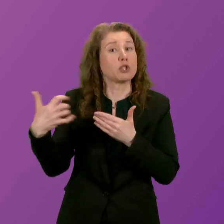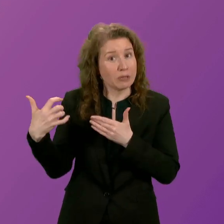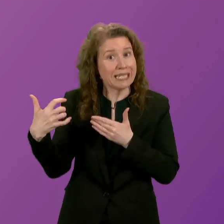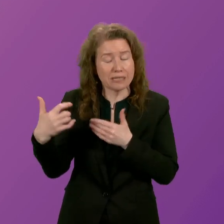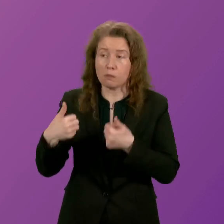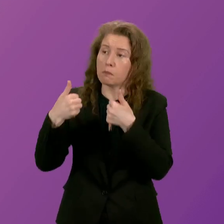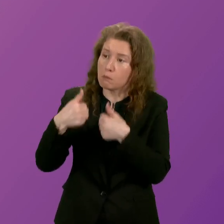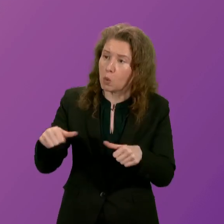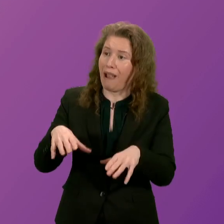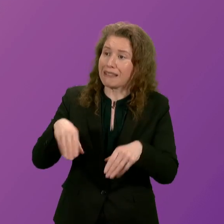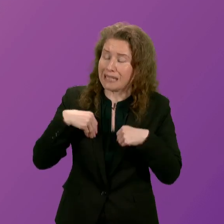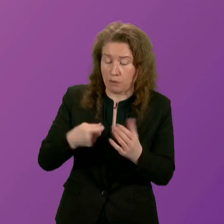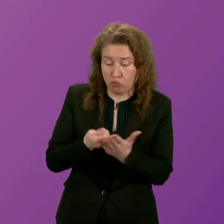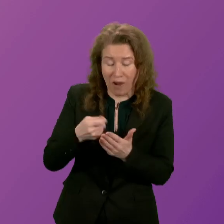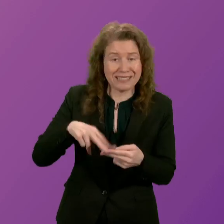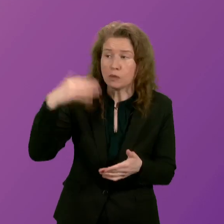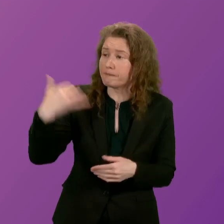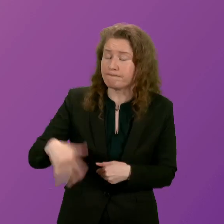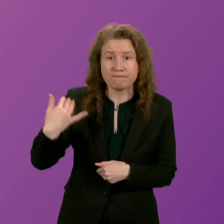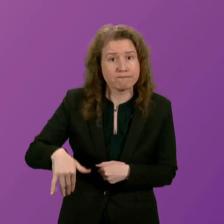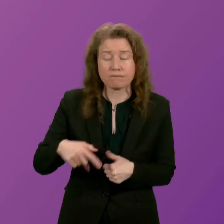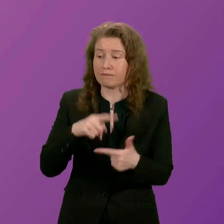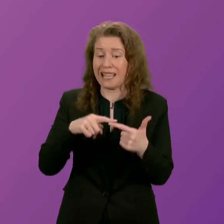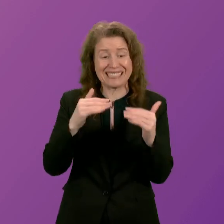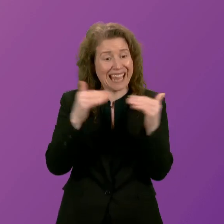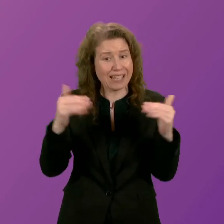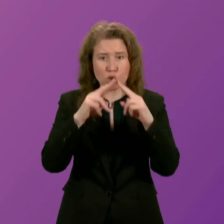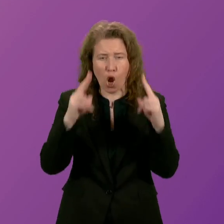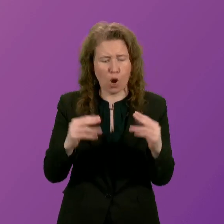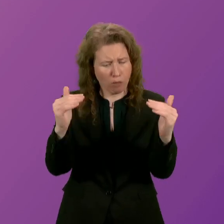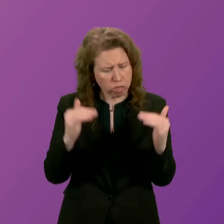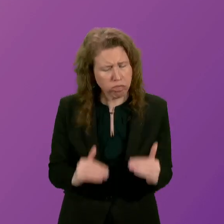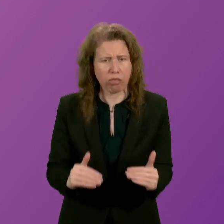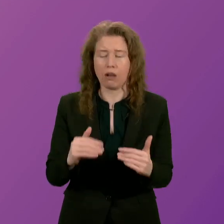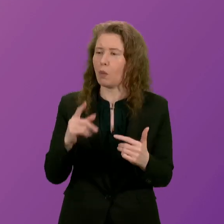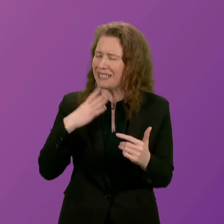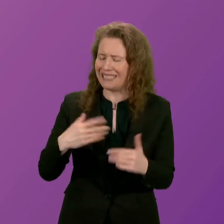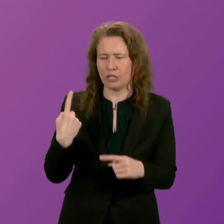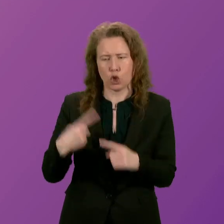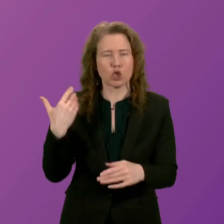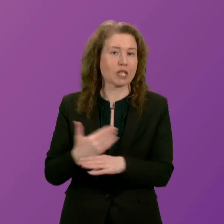SNP accept that rents are too high, that standards are too low and that urgent action is needed?